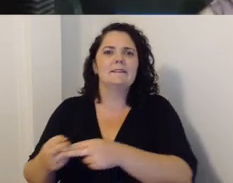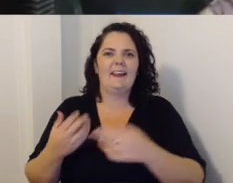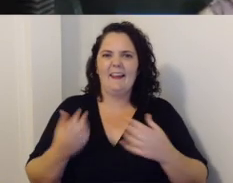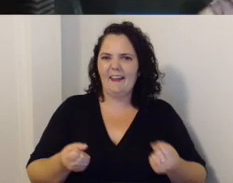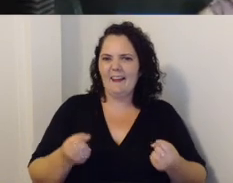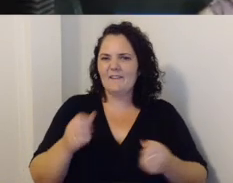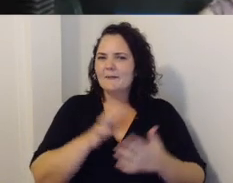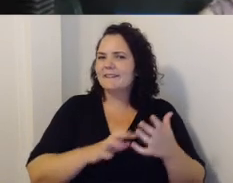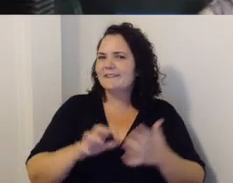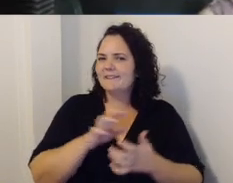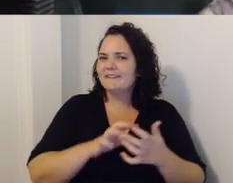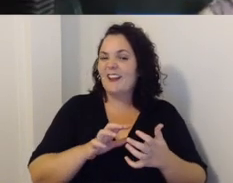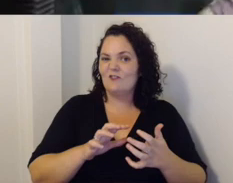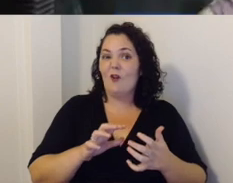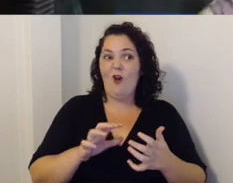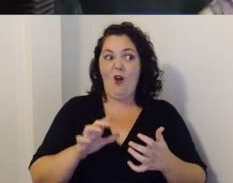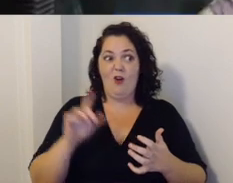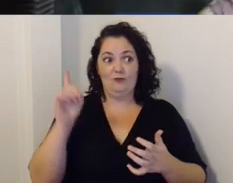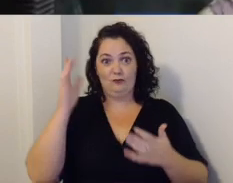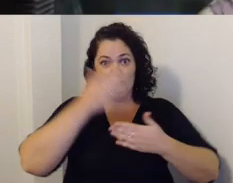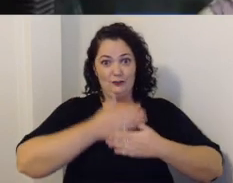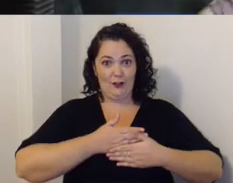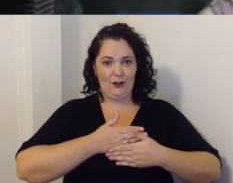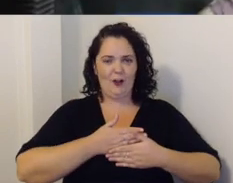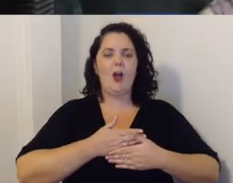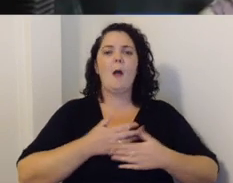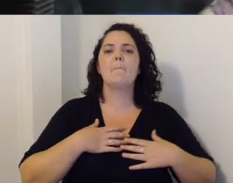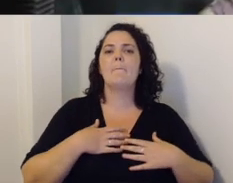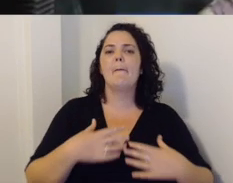so this evening you'll actually have a little bit more time to do some longer poses